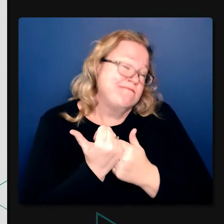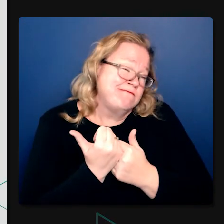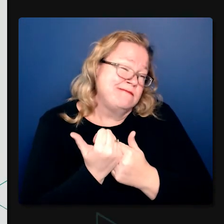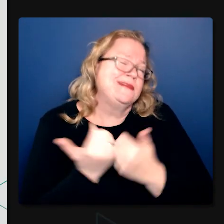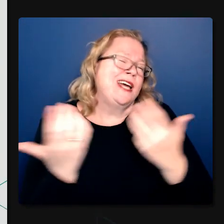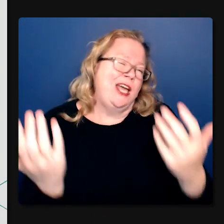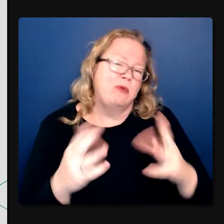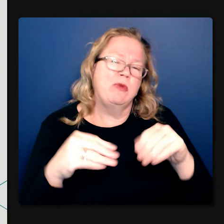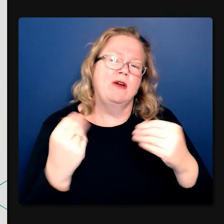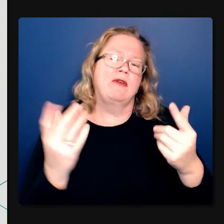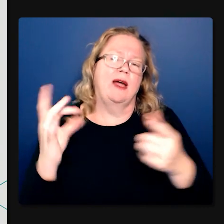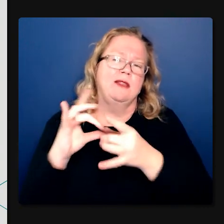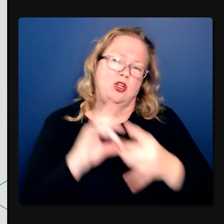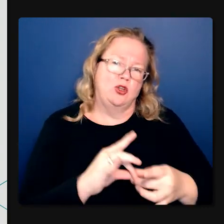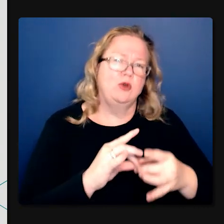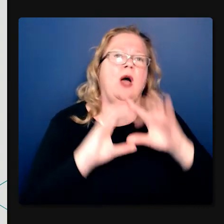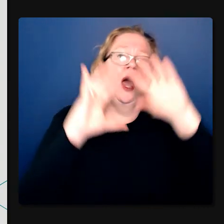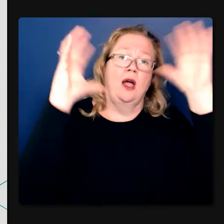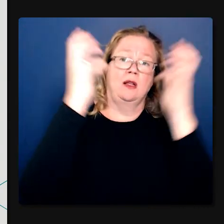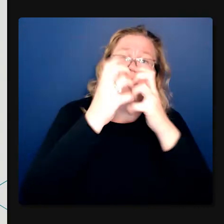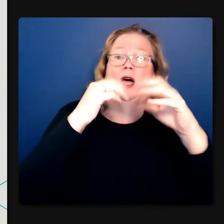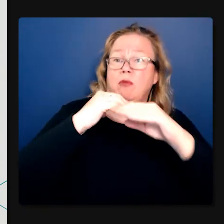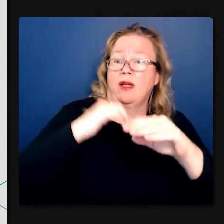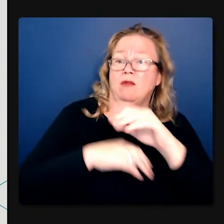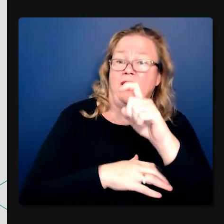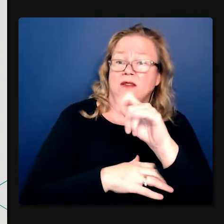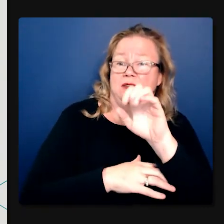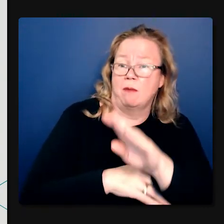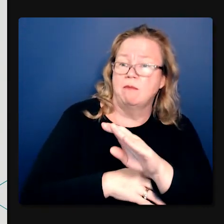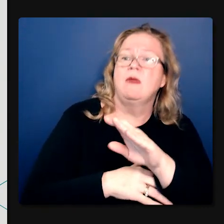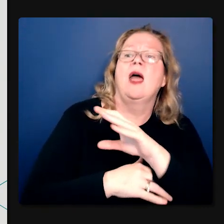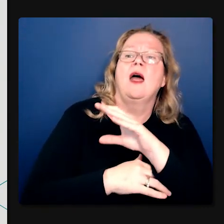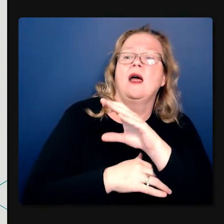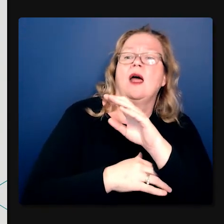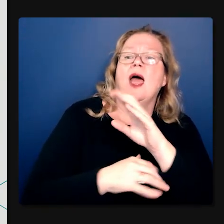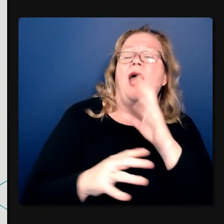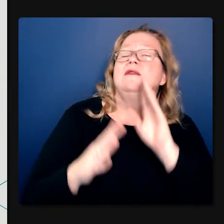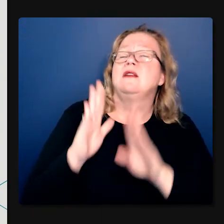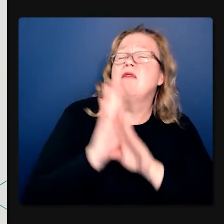We're here to provide the glue between our new cloud platform with xCloud and you as the developer,